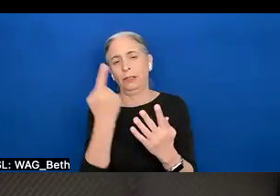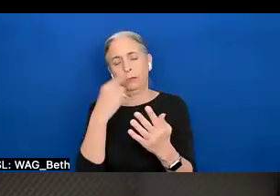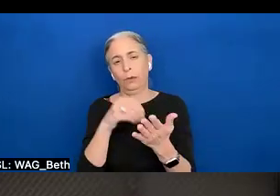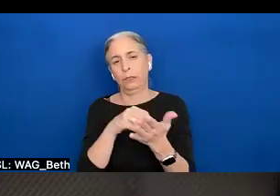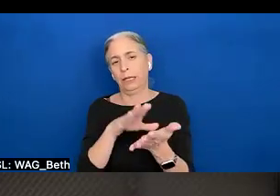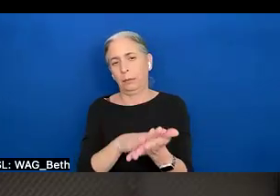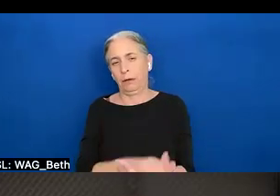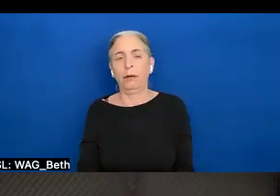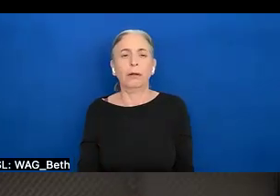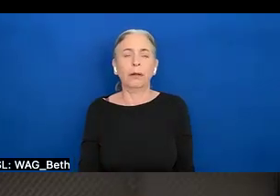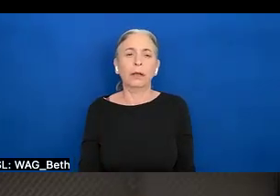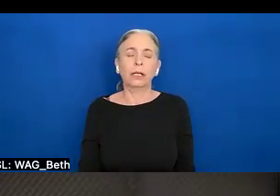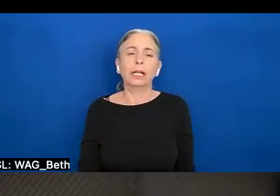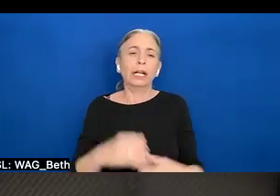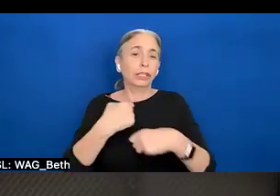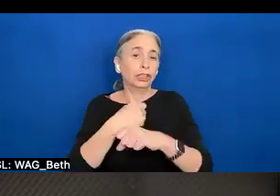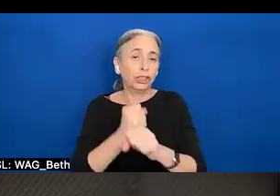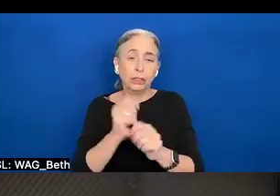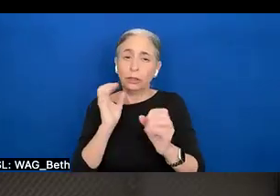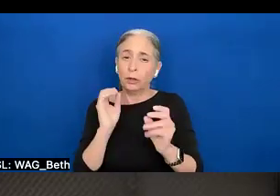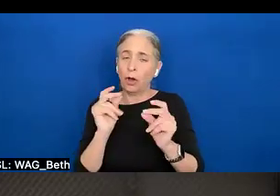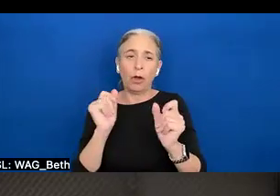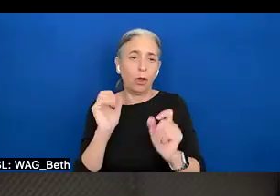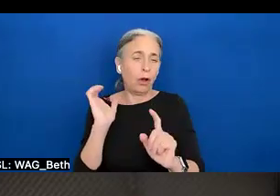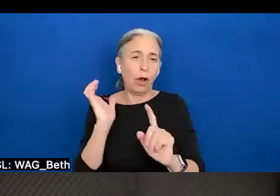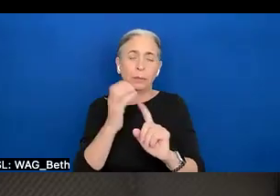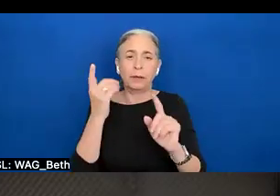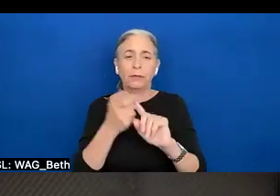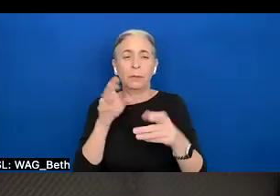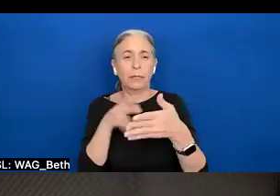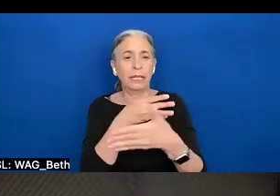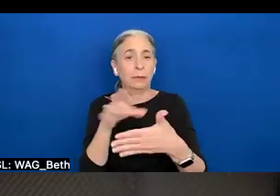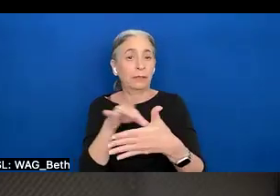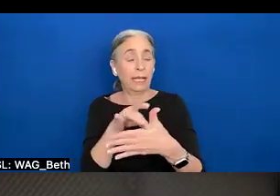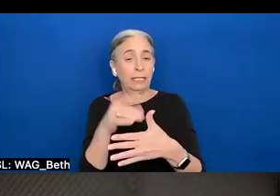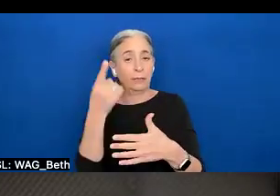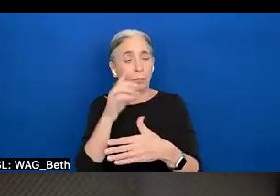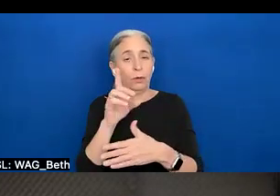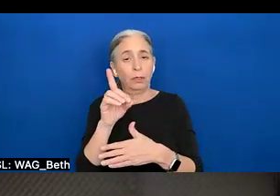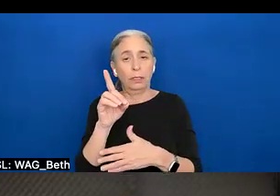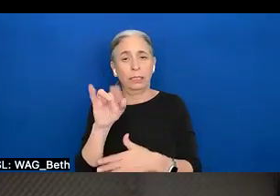document and are generated automatically from the table